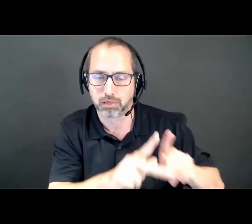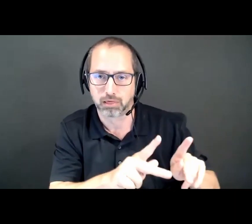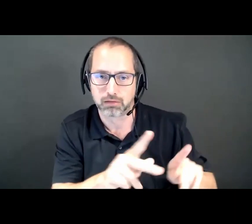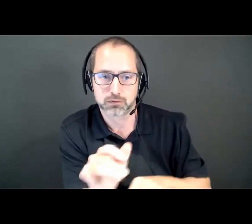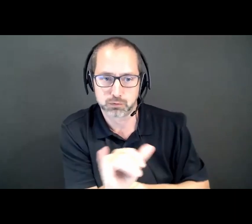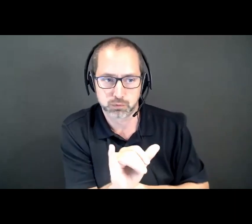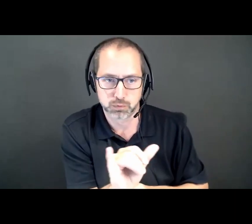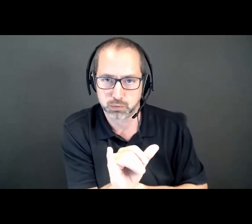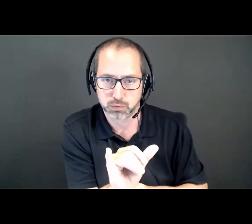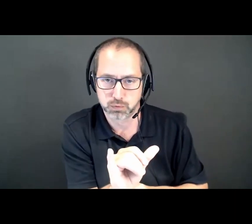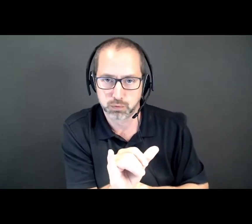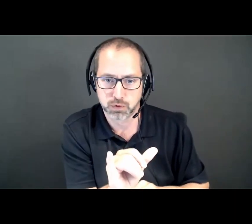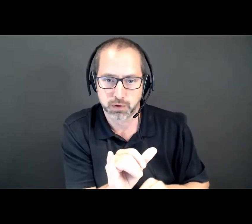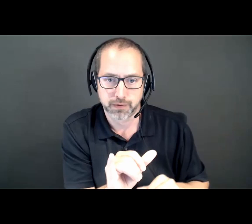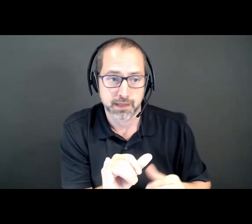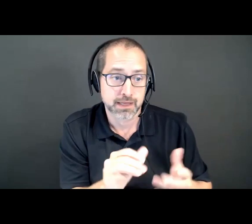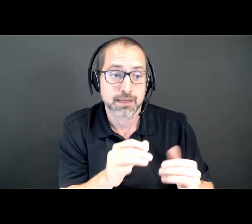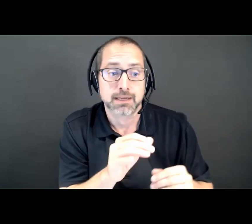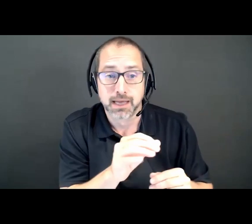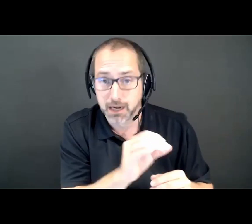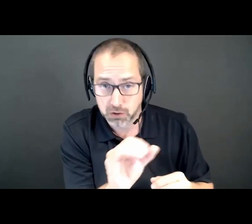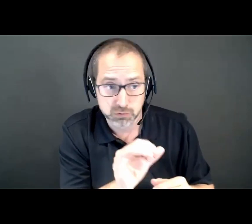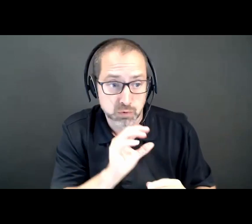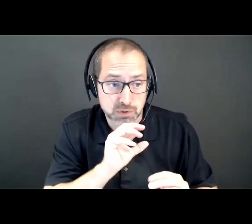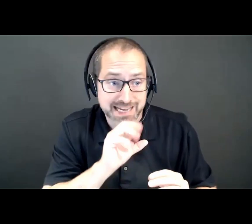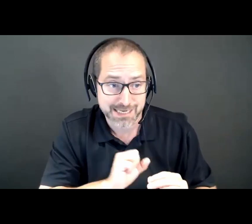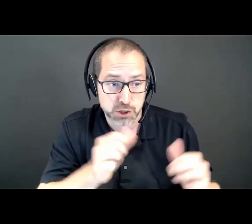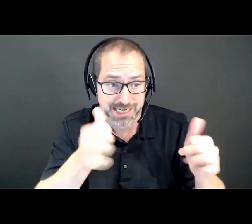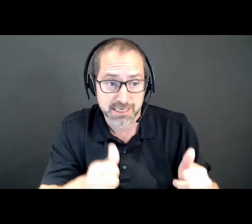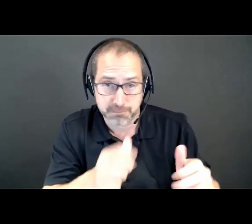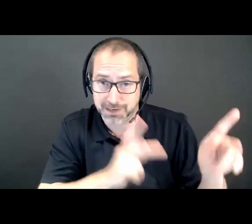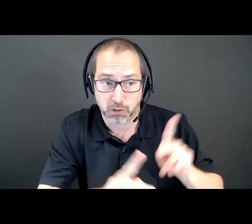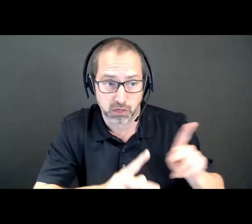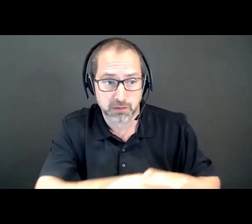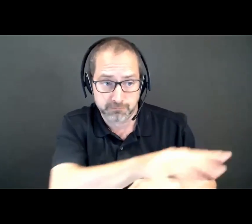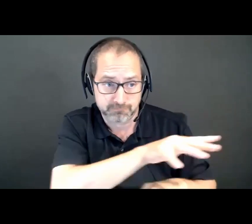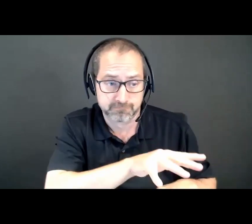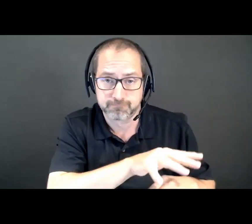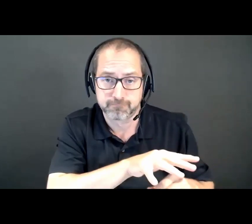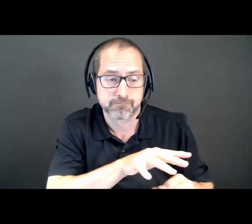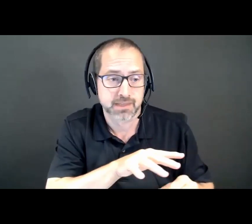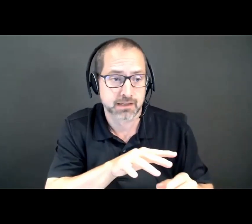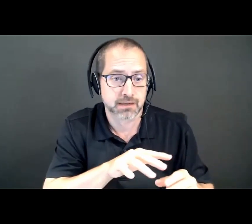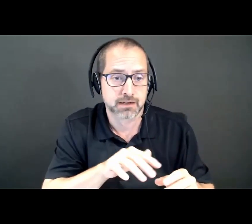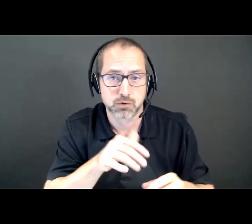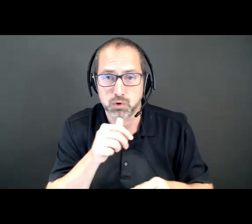along with the aging population, as Claude said. That’s absolutely right what he suggested.